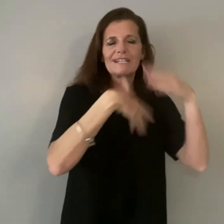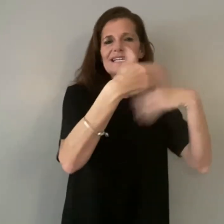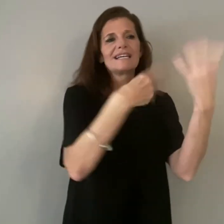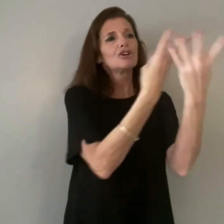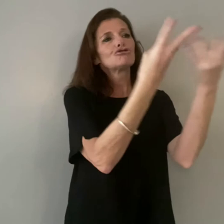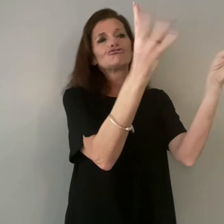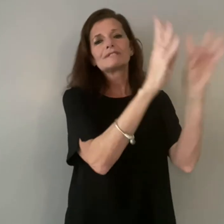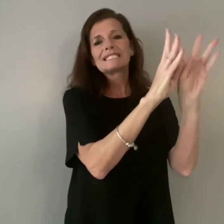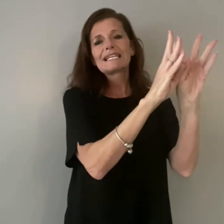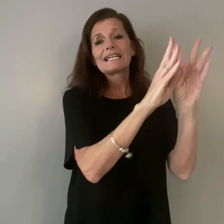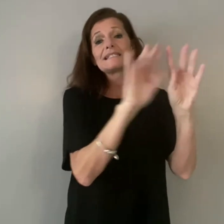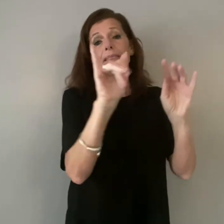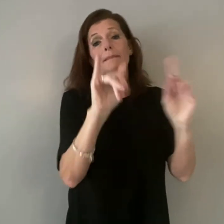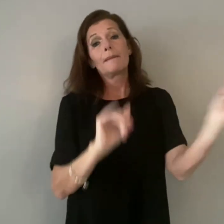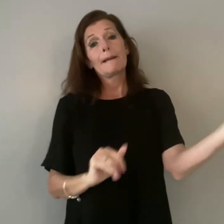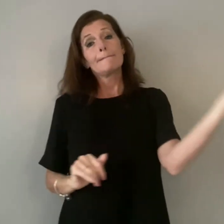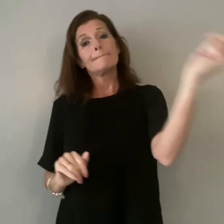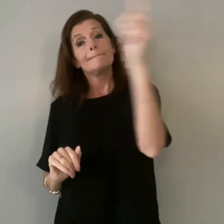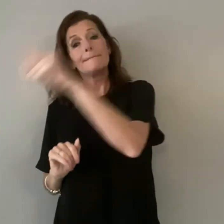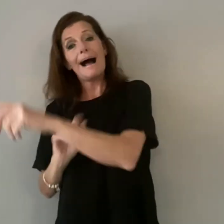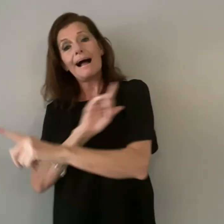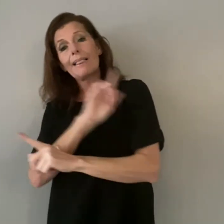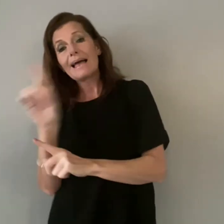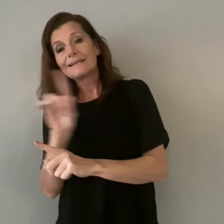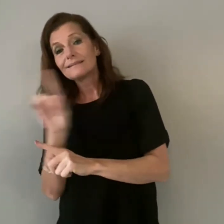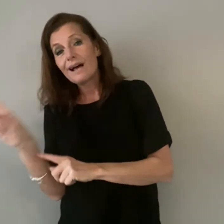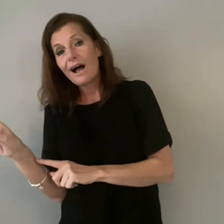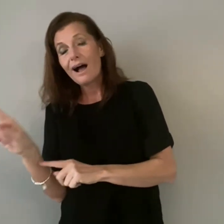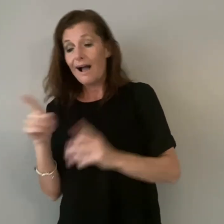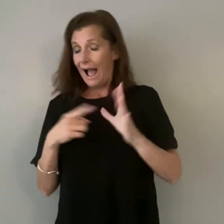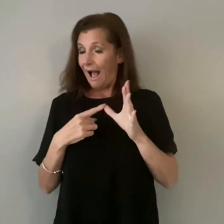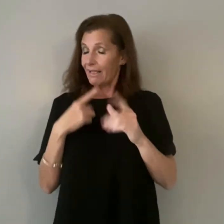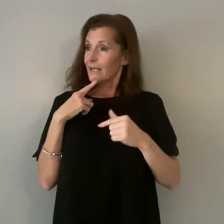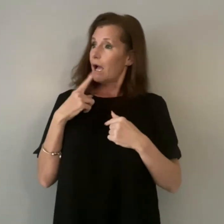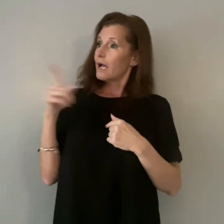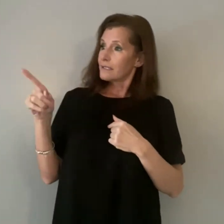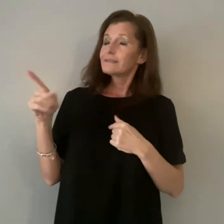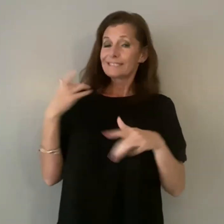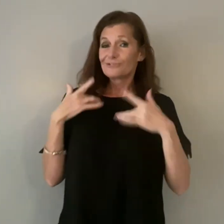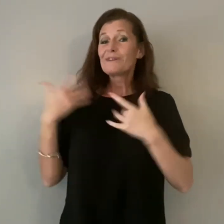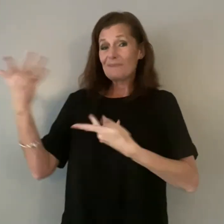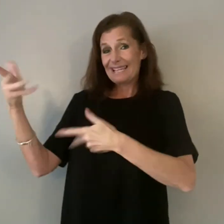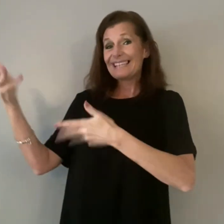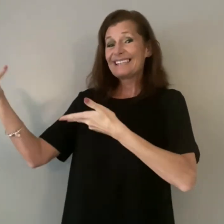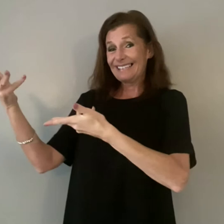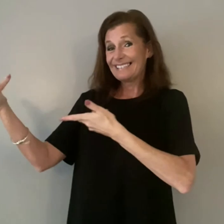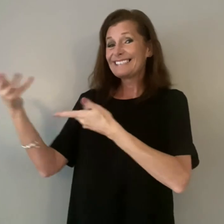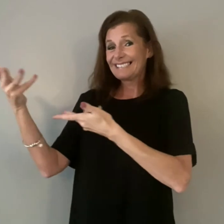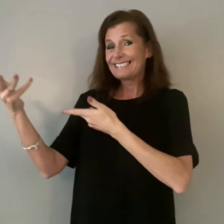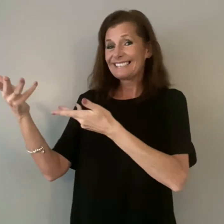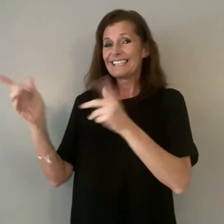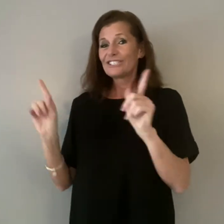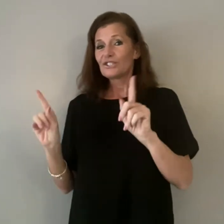being on trustees elsewhere and then maybe coming back. Yeah, that's really interesting. I mean, Matt and I have also had a conversation